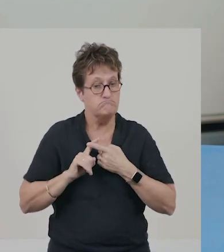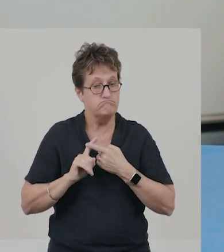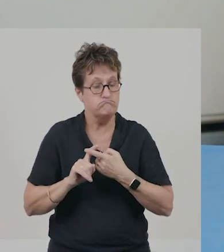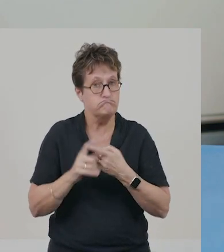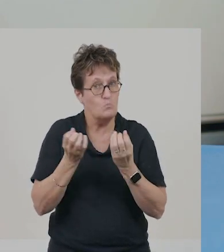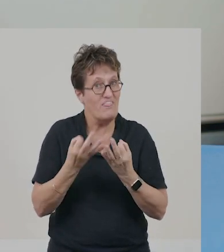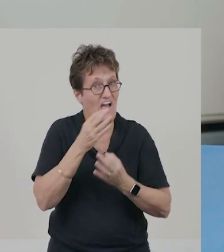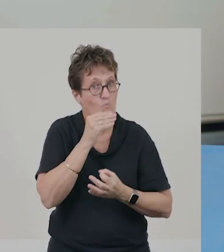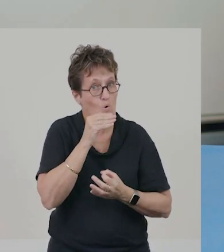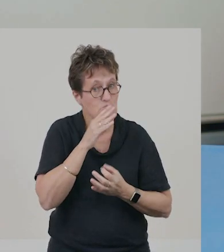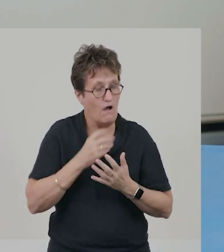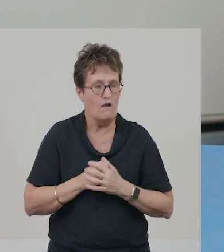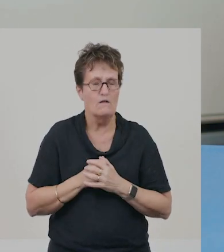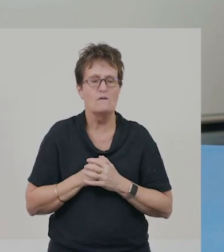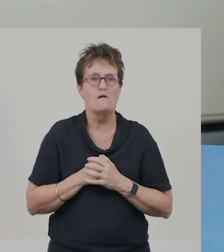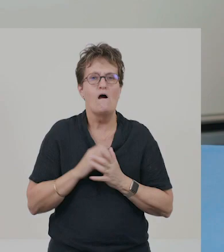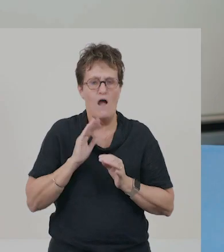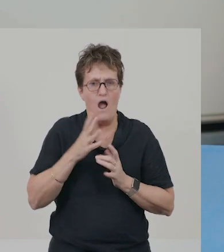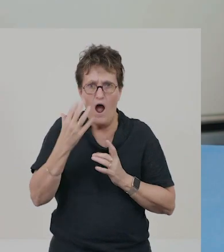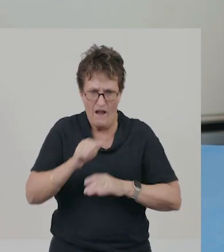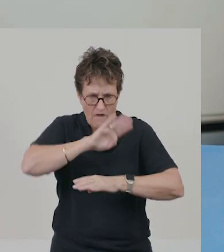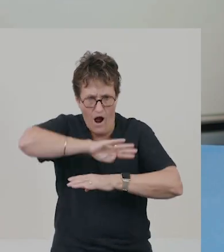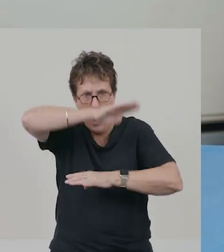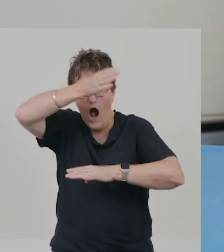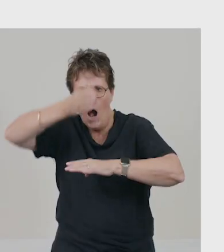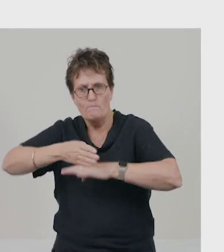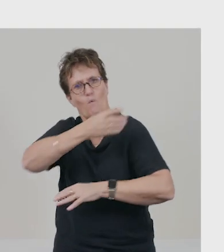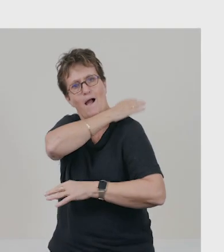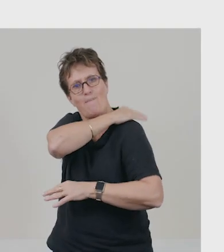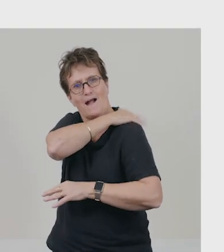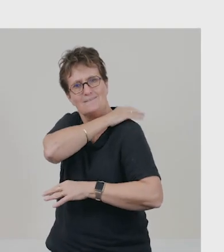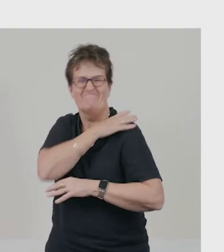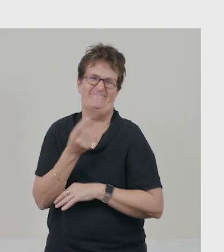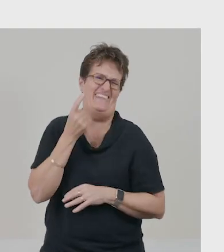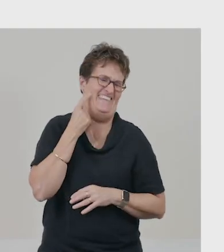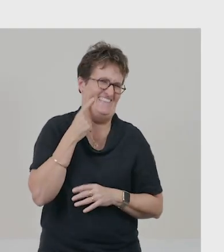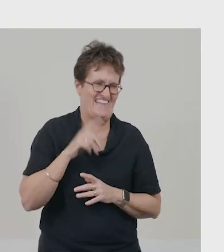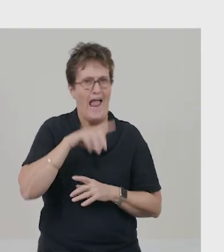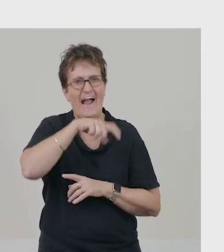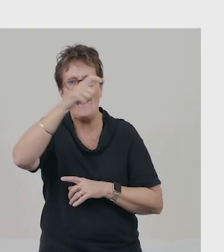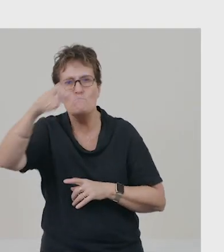and I have a hump on my back. Who am I? Yes! That was easy. I am a camel.